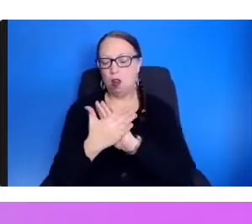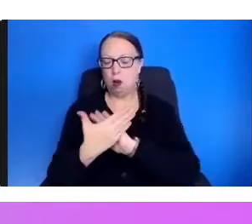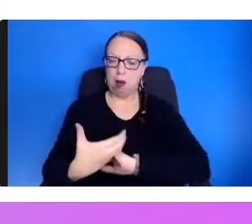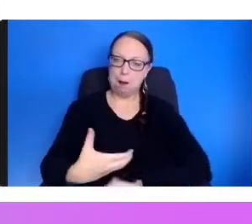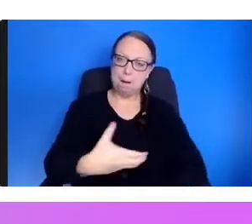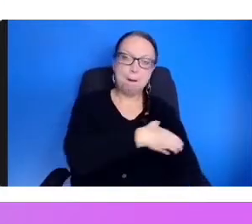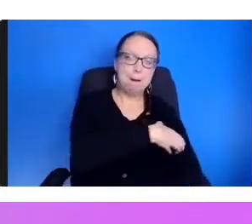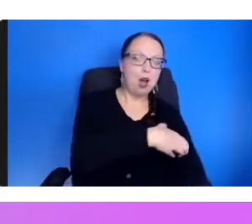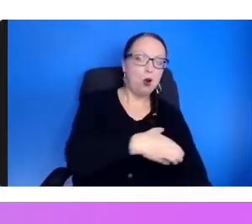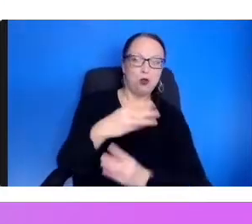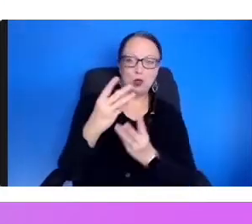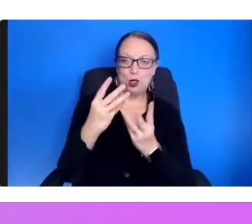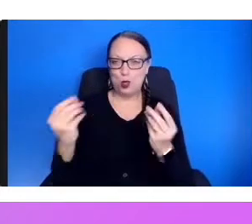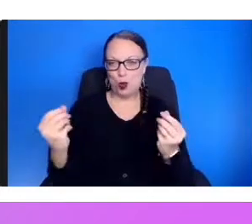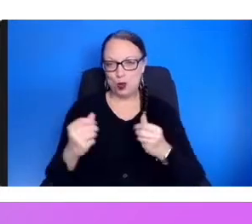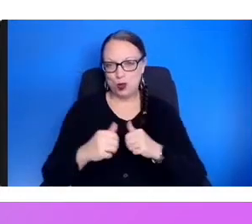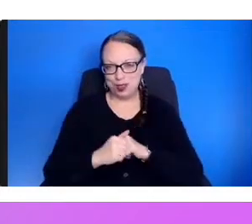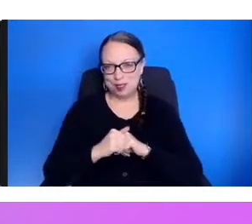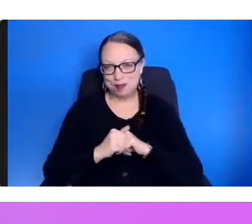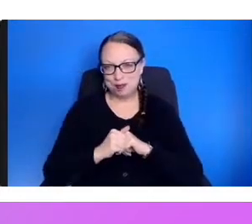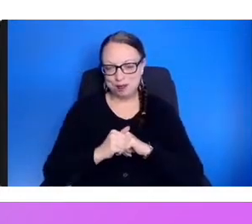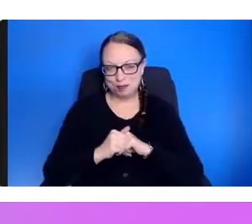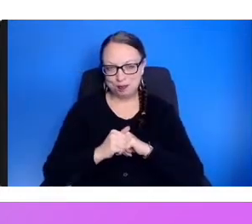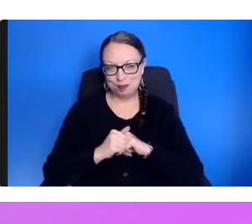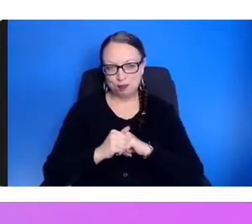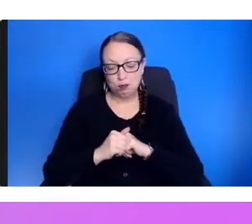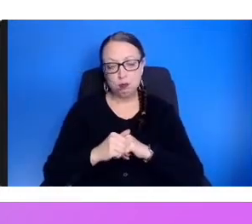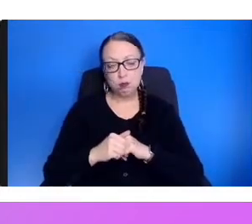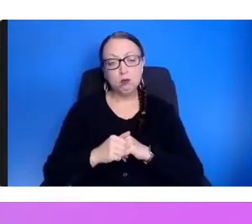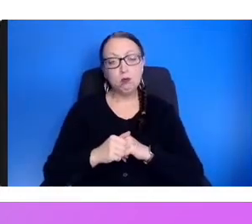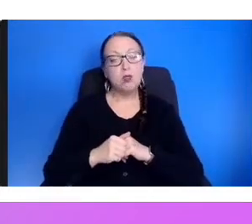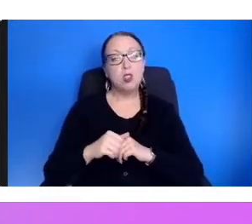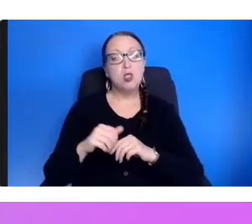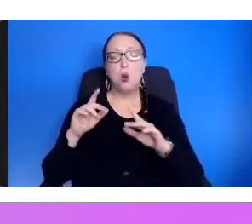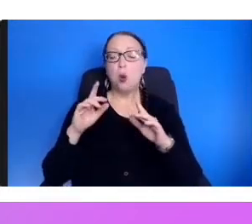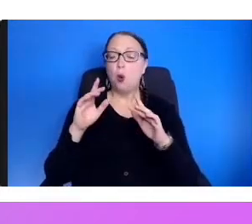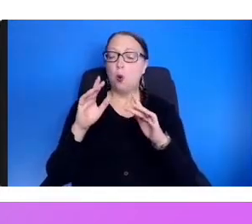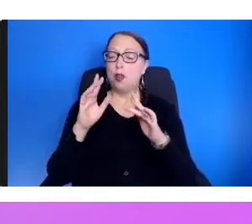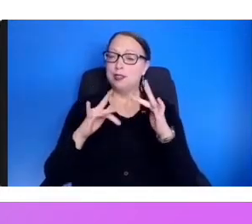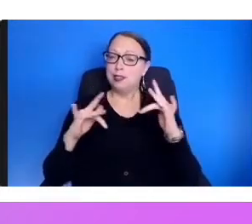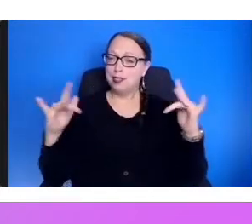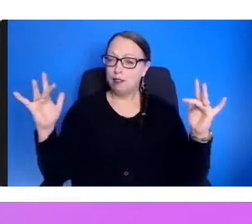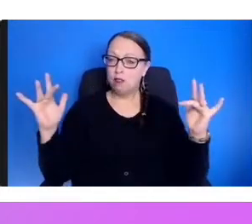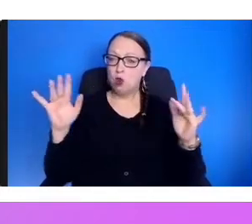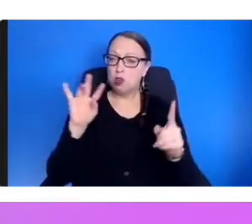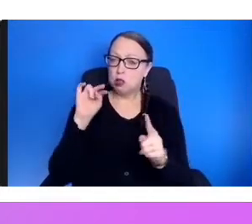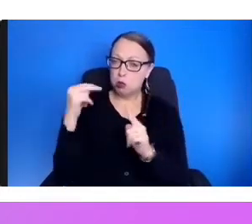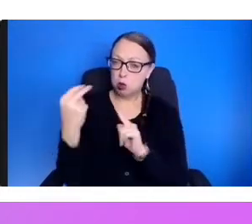So bringing in diverse insight that's great, who do we bring in and what level of diversity is relevant